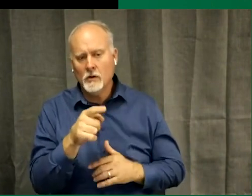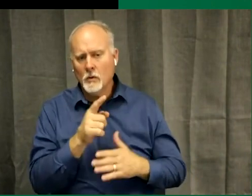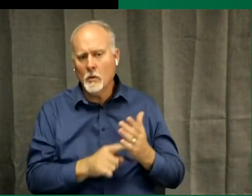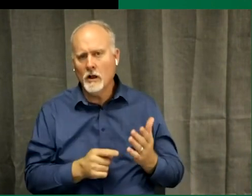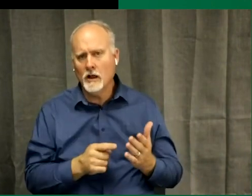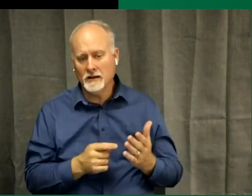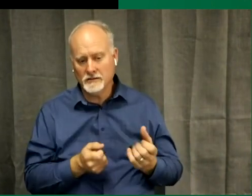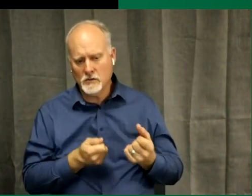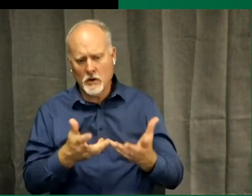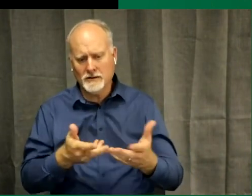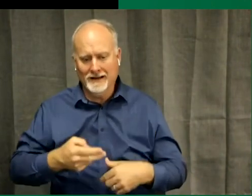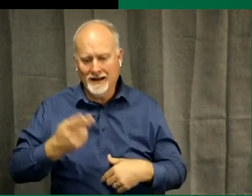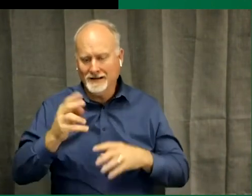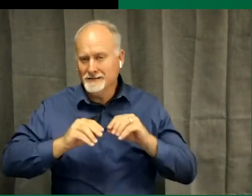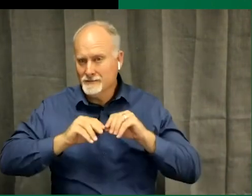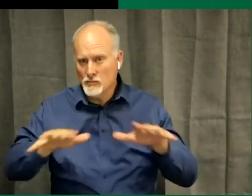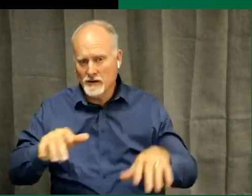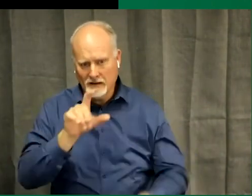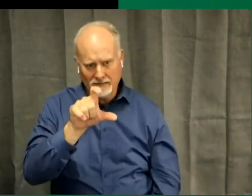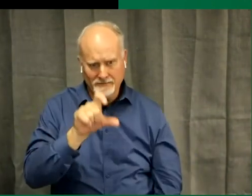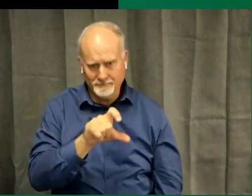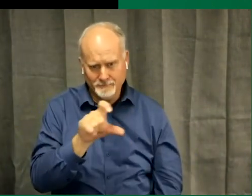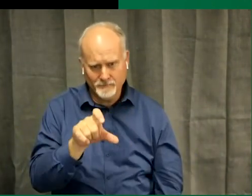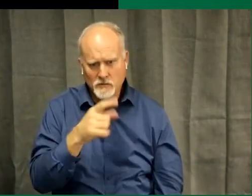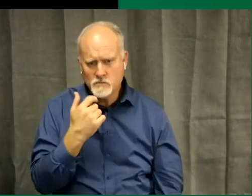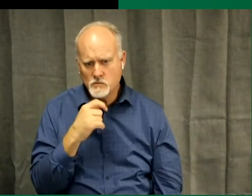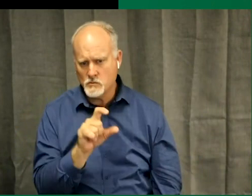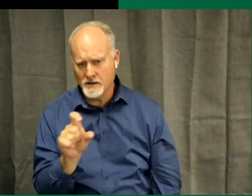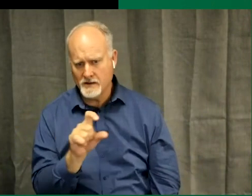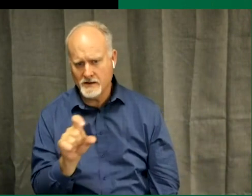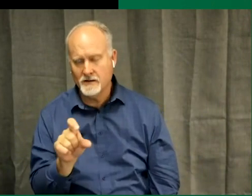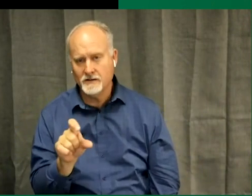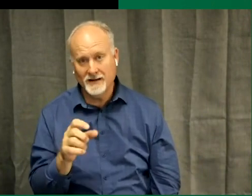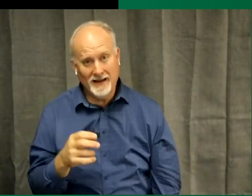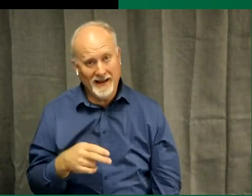spread of covid and it's it's those activities down there in the red high occupancy places